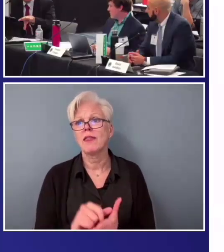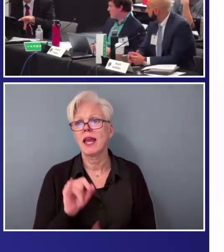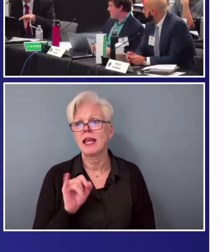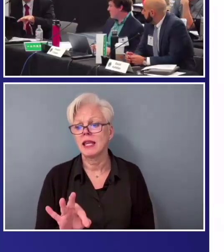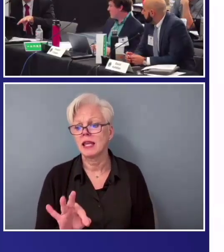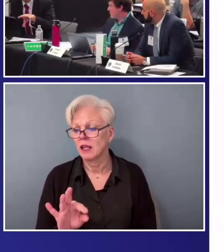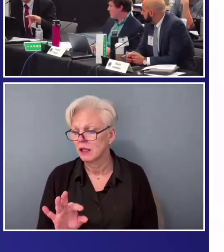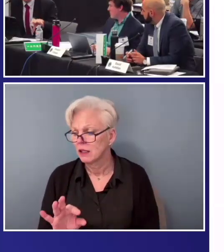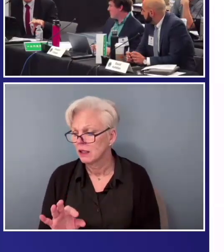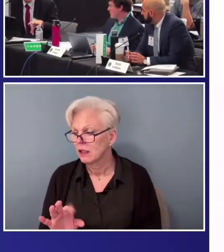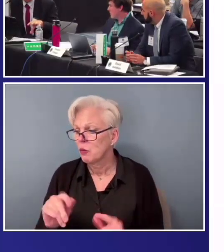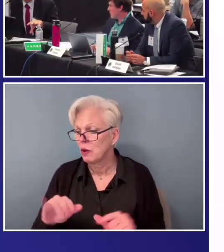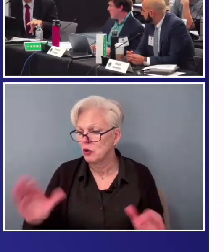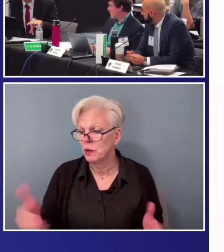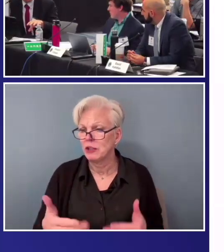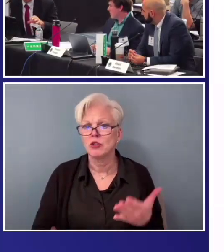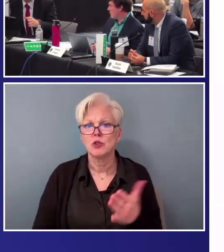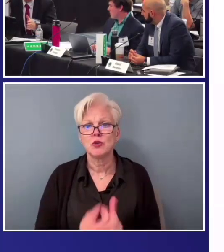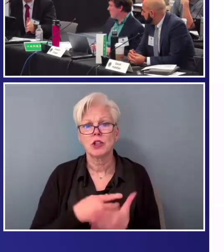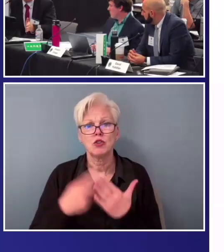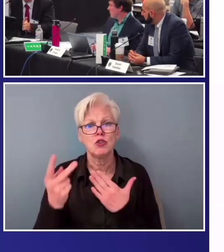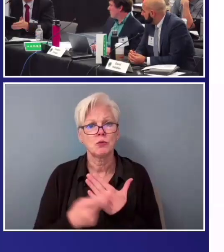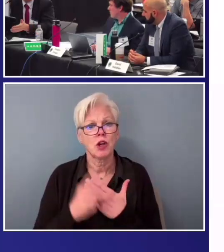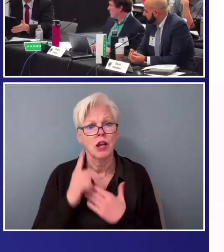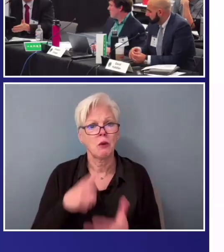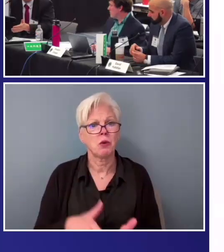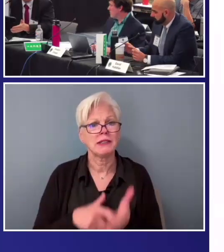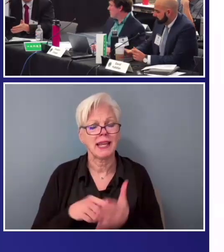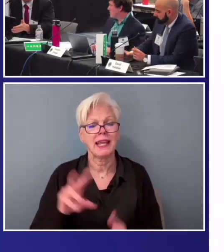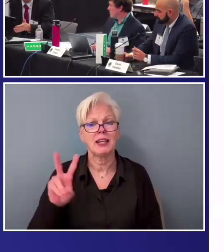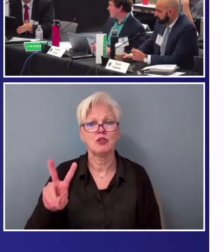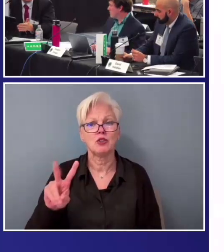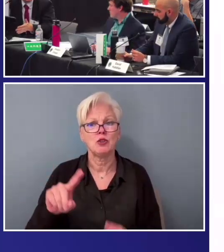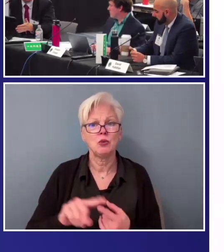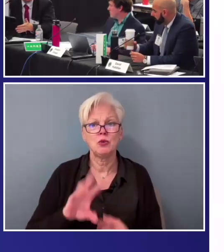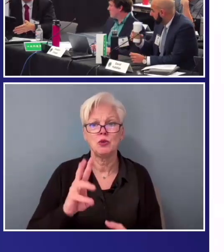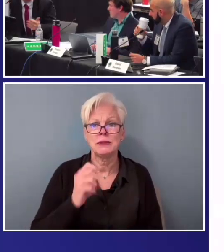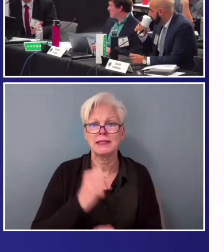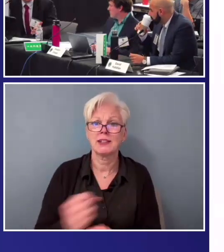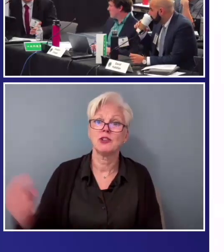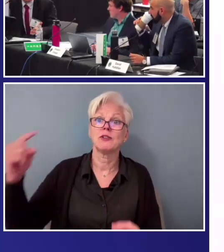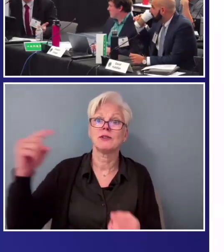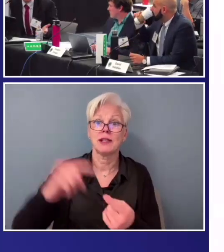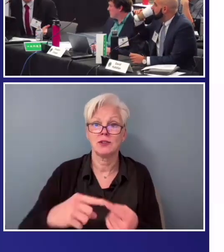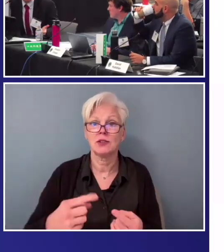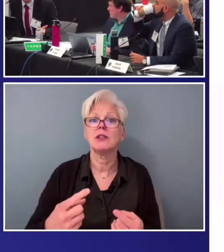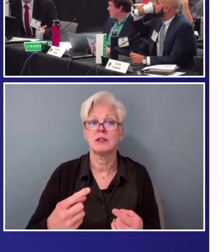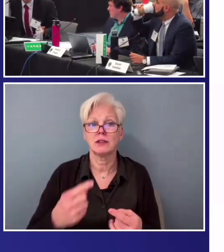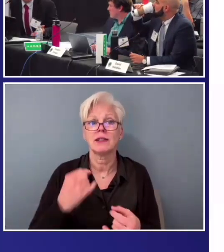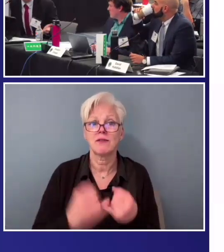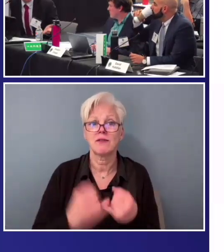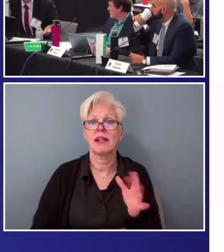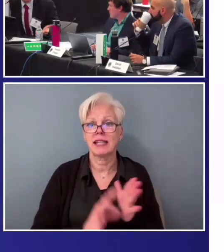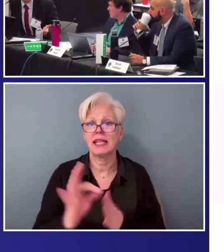when you introduce a new program, it's going to take two to six years before it's counted. It's going to look like an unmeasured program, which it is.